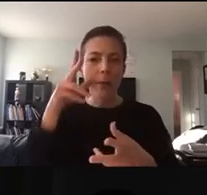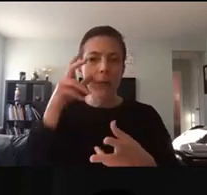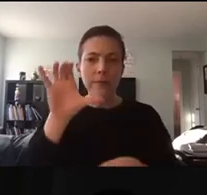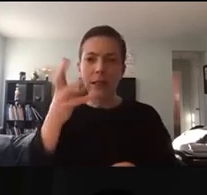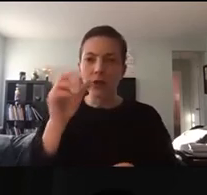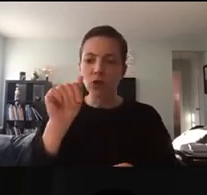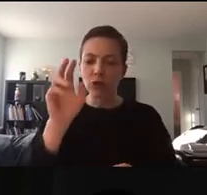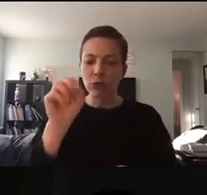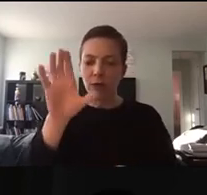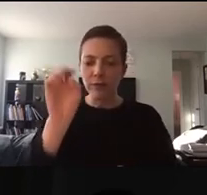the themes as well.